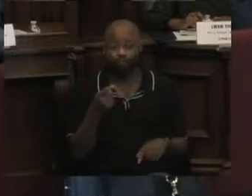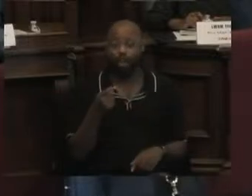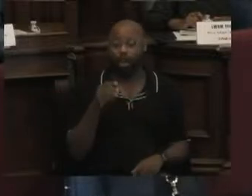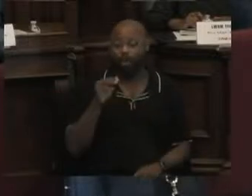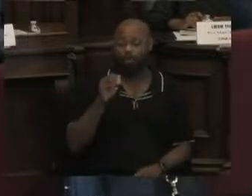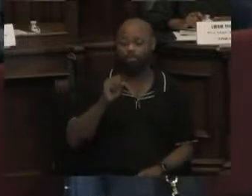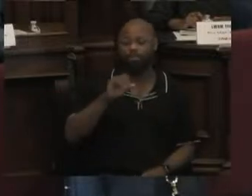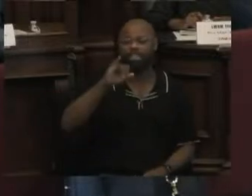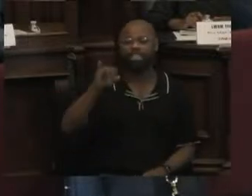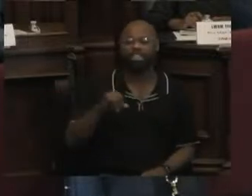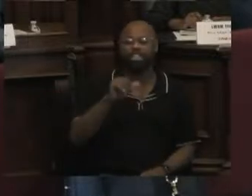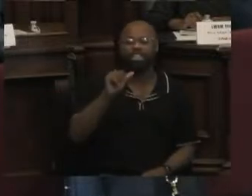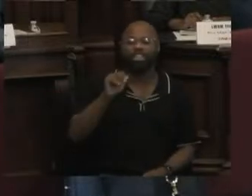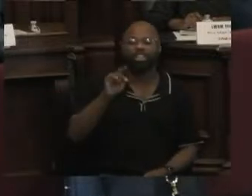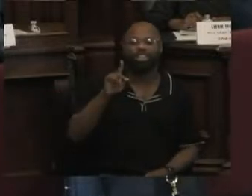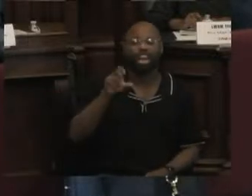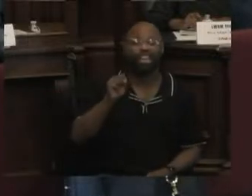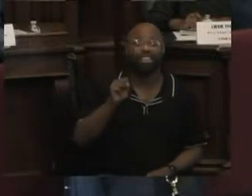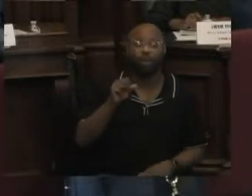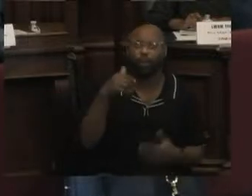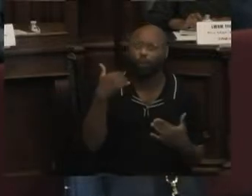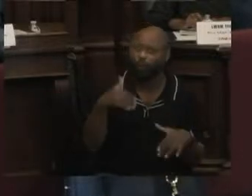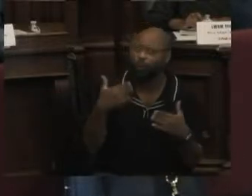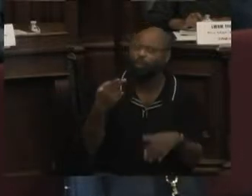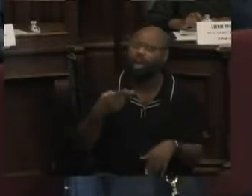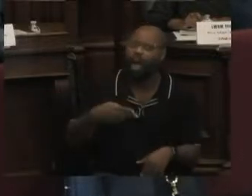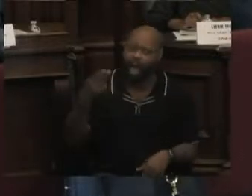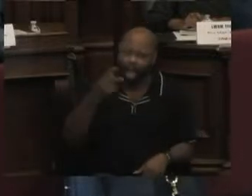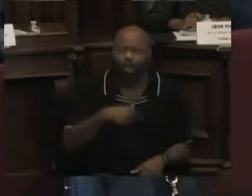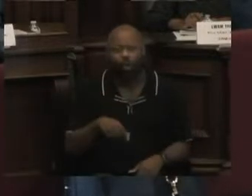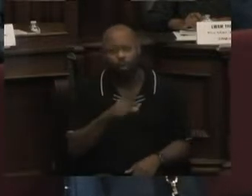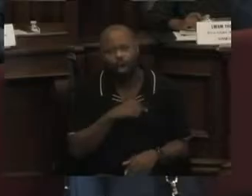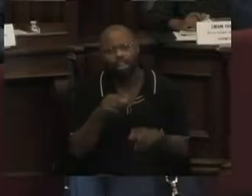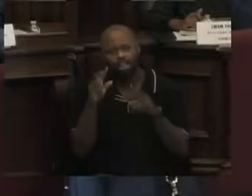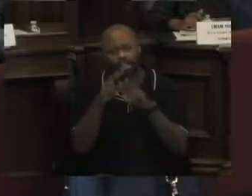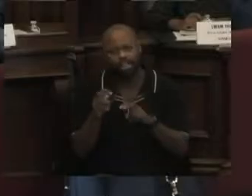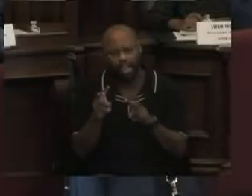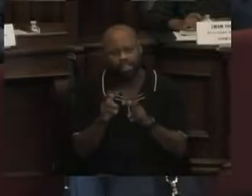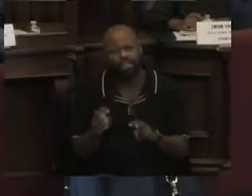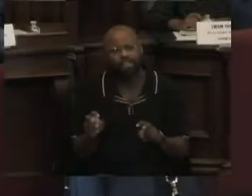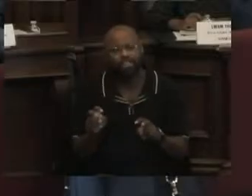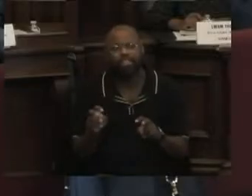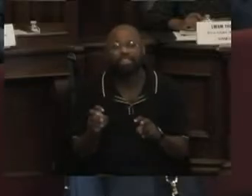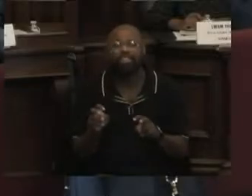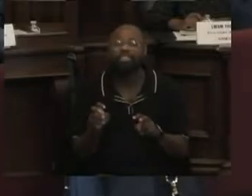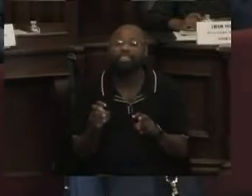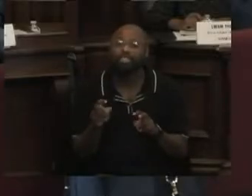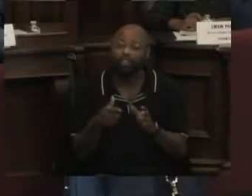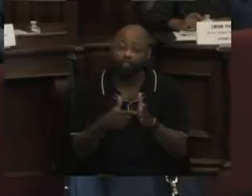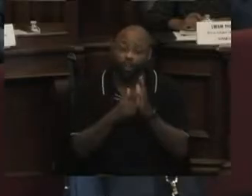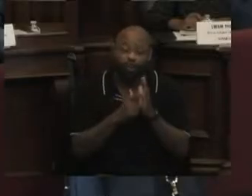report and the update and the analysis that you, you received